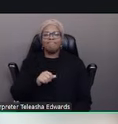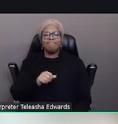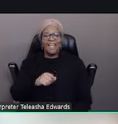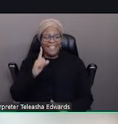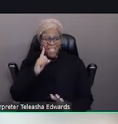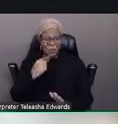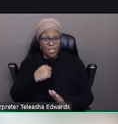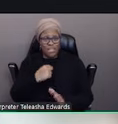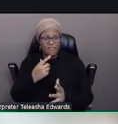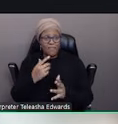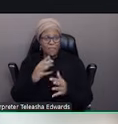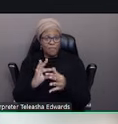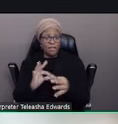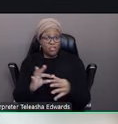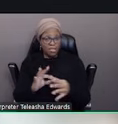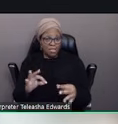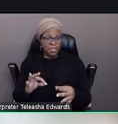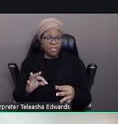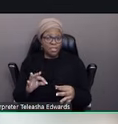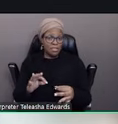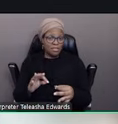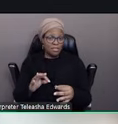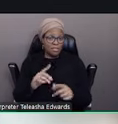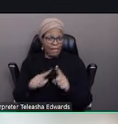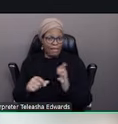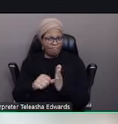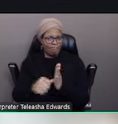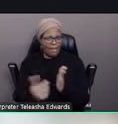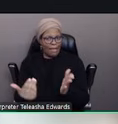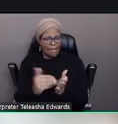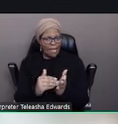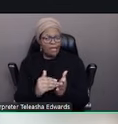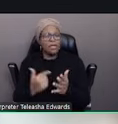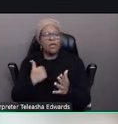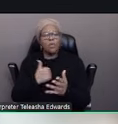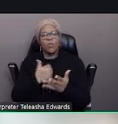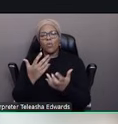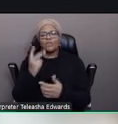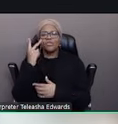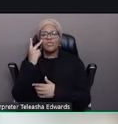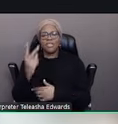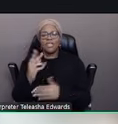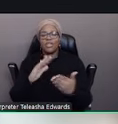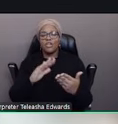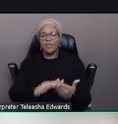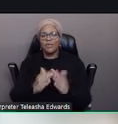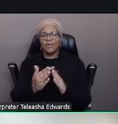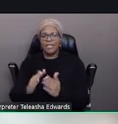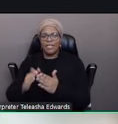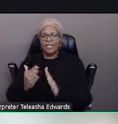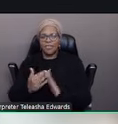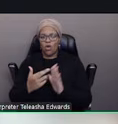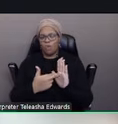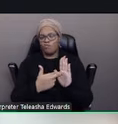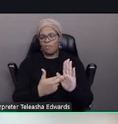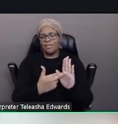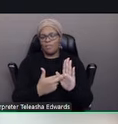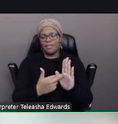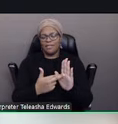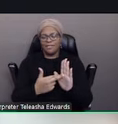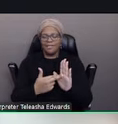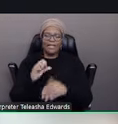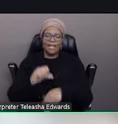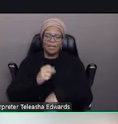to see that communities are represented in the implementation of RHTP. We believe that that's the